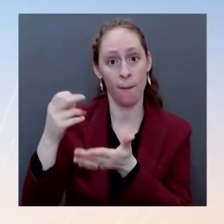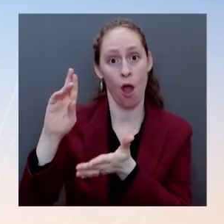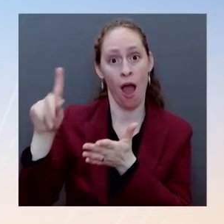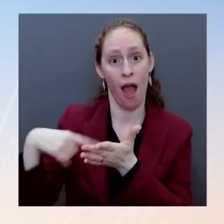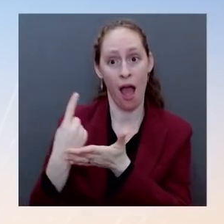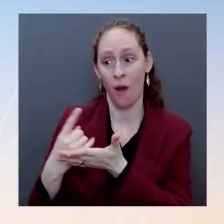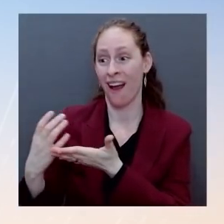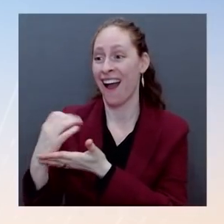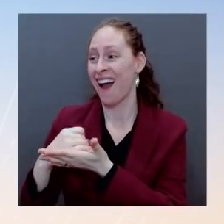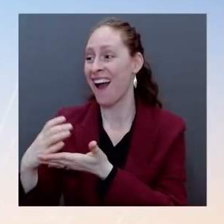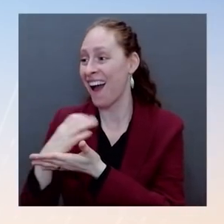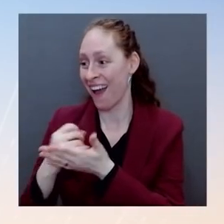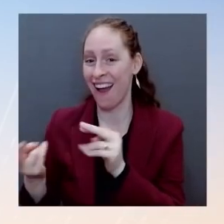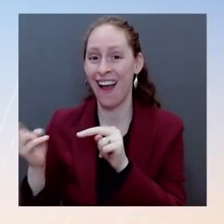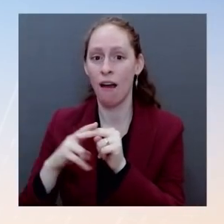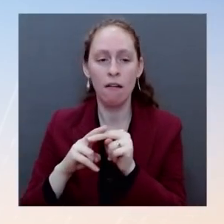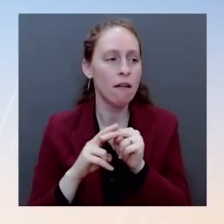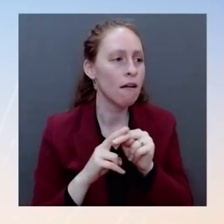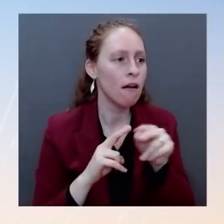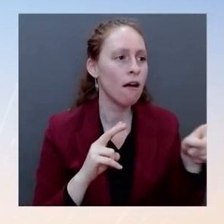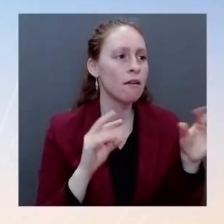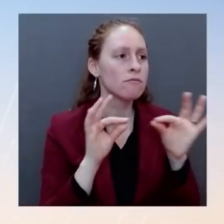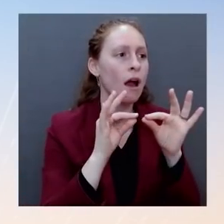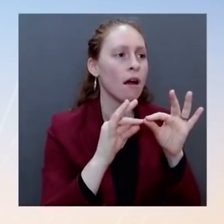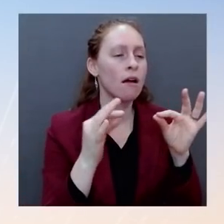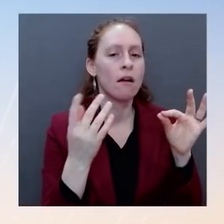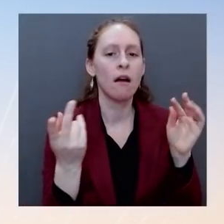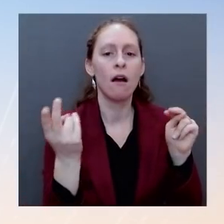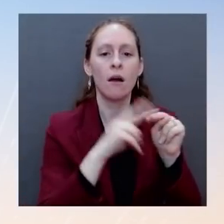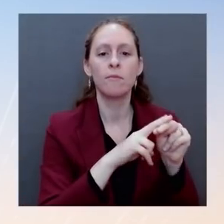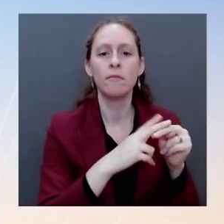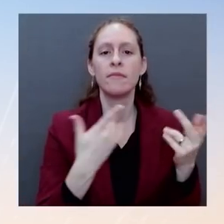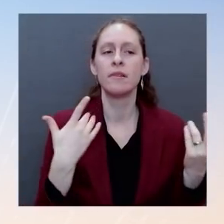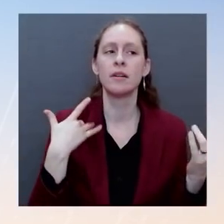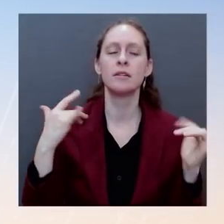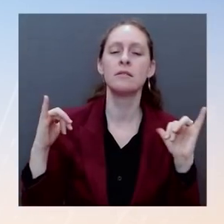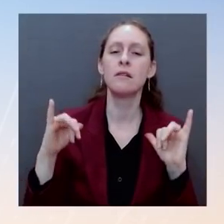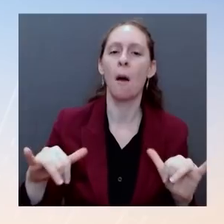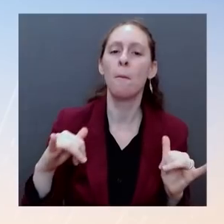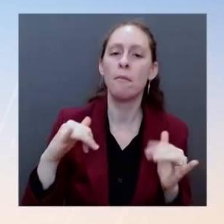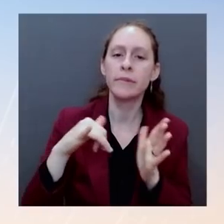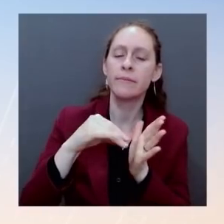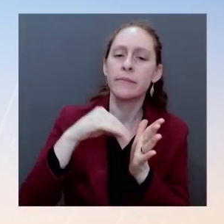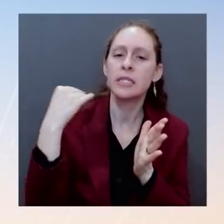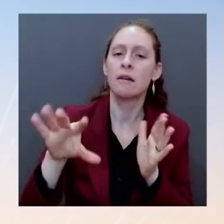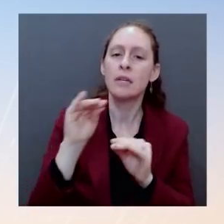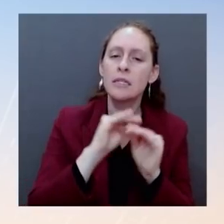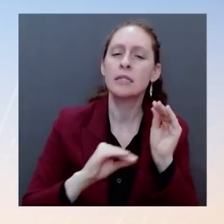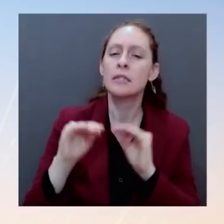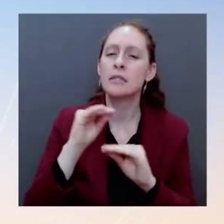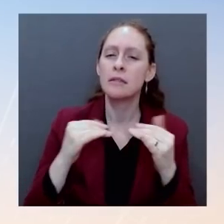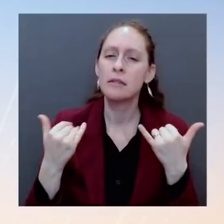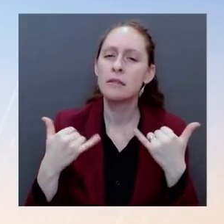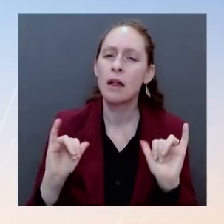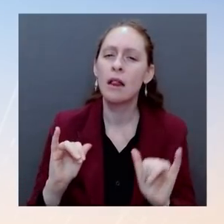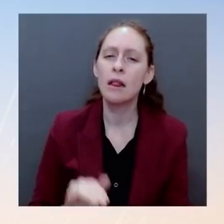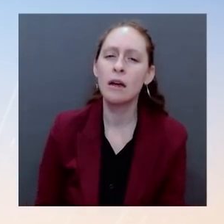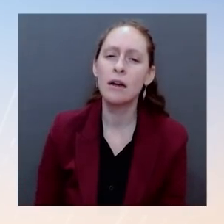that the Fed should and needs to have the independence to act to make sure that prices don't become entrenched.